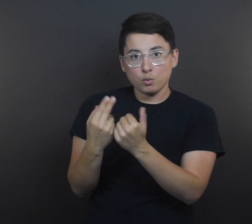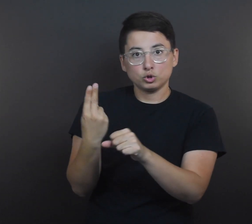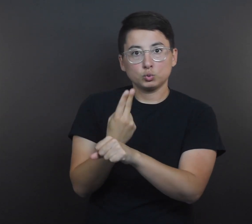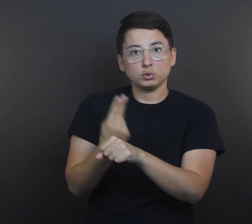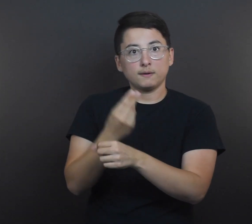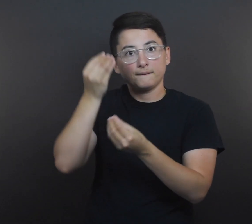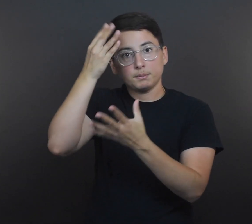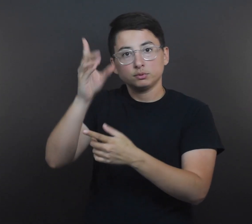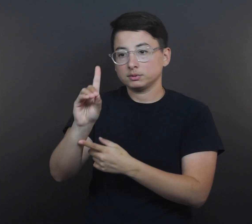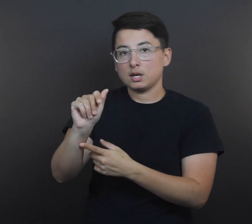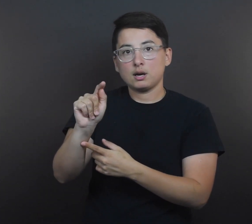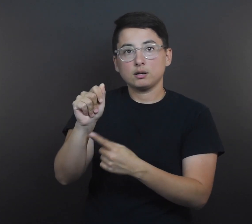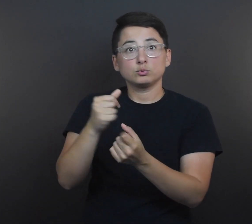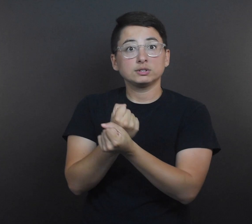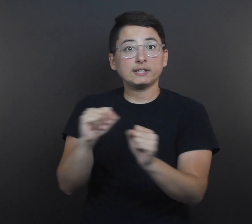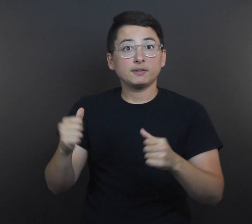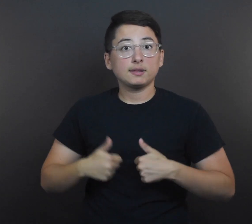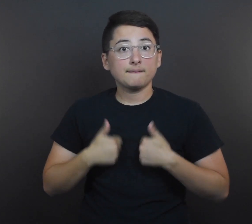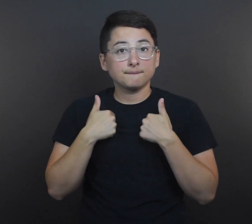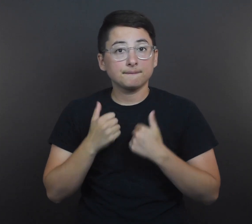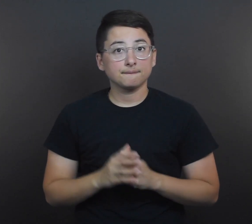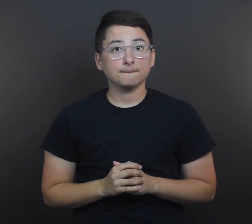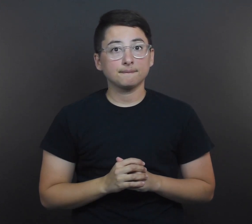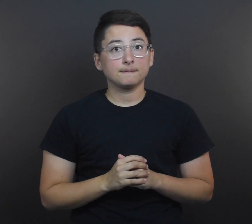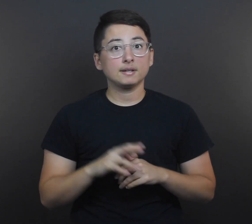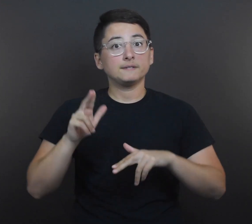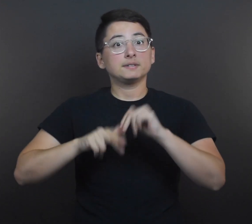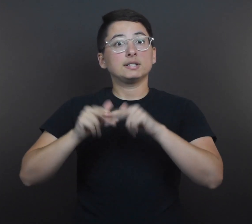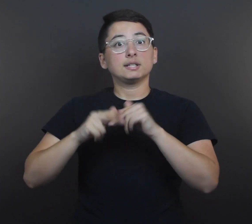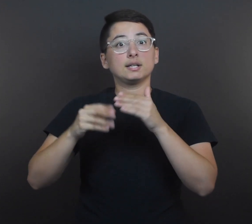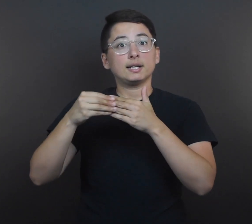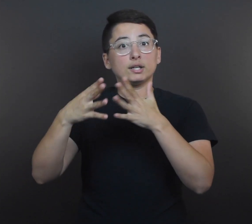including information on how to use data to save lives.